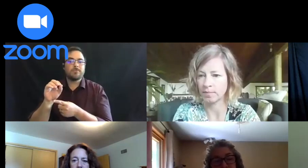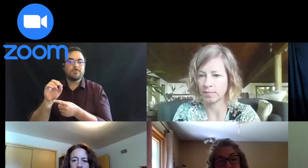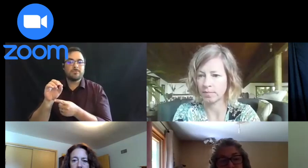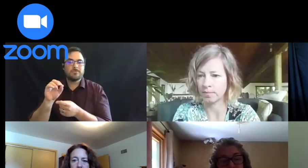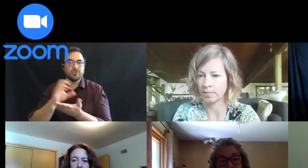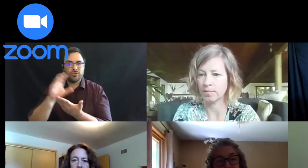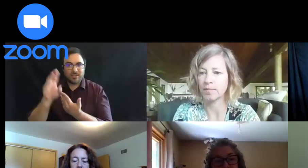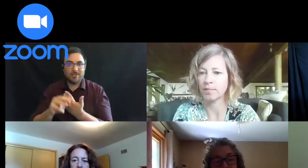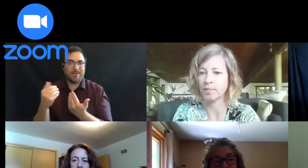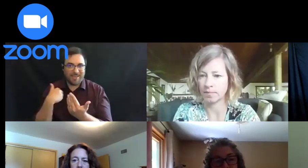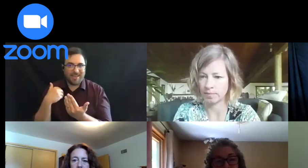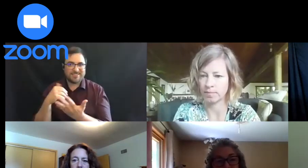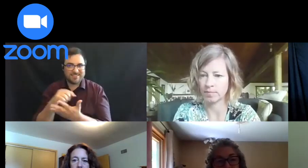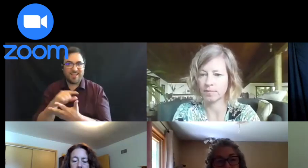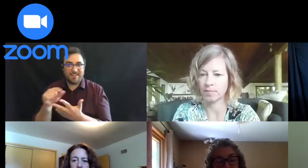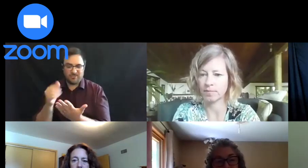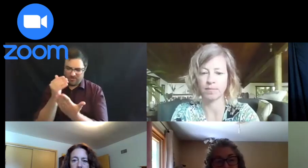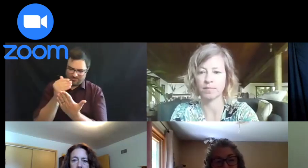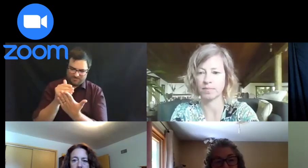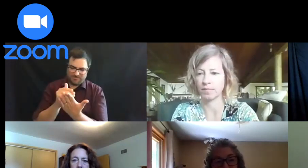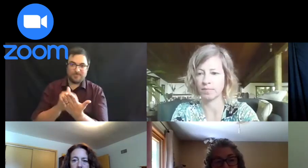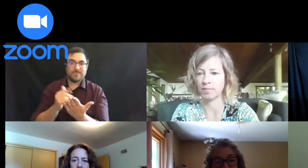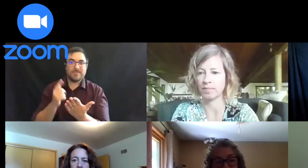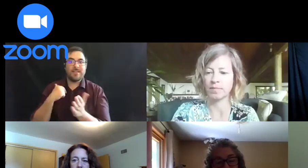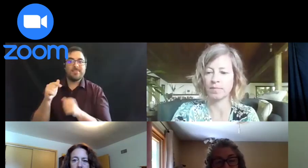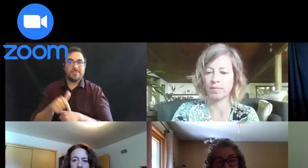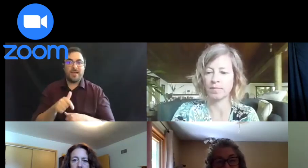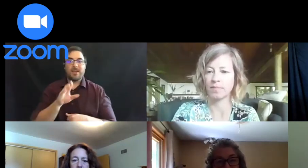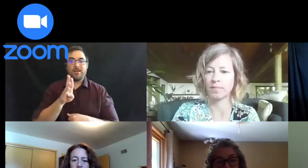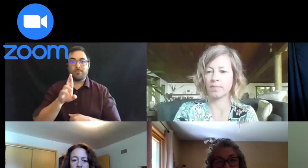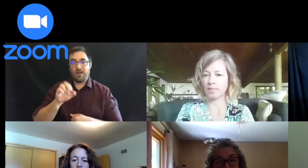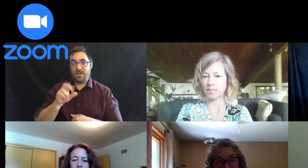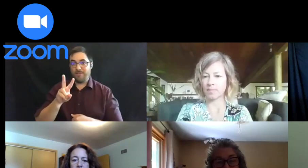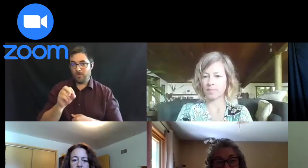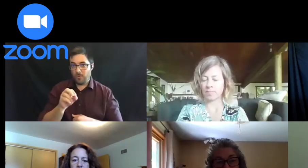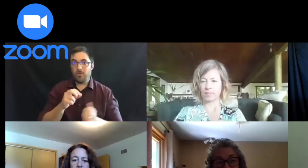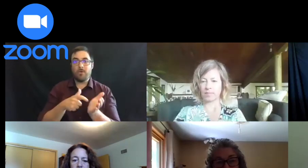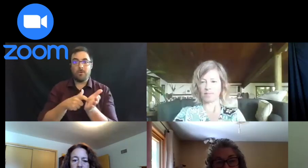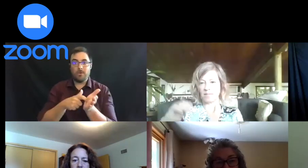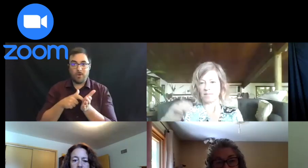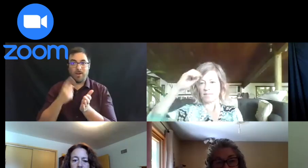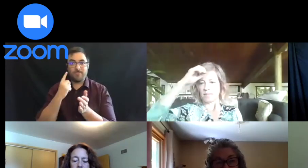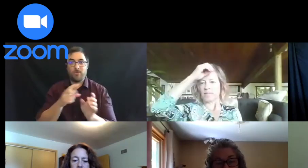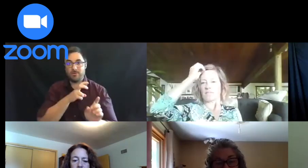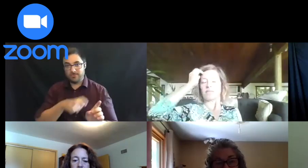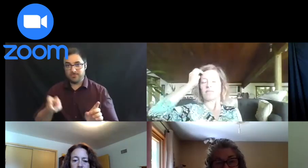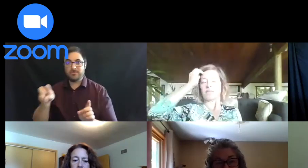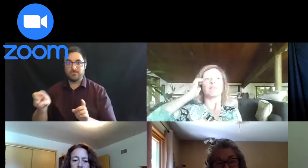course, which is what is required for families to complete in order to get a Wisconsin Deaf mentor.